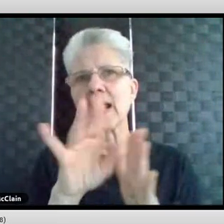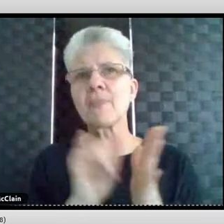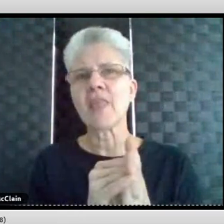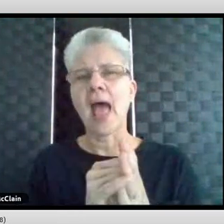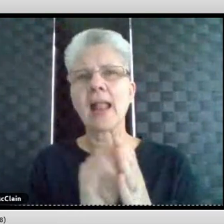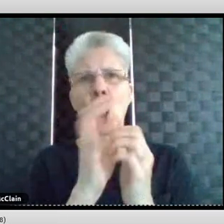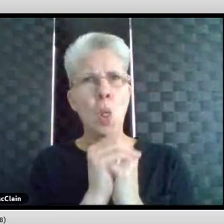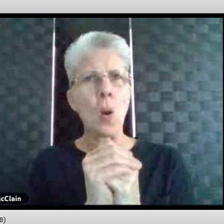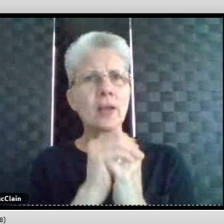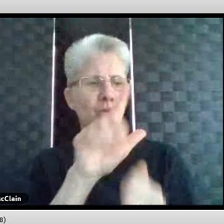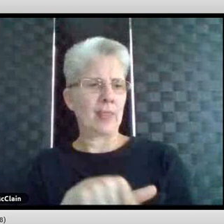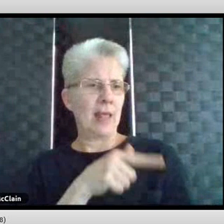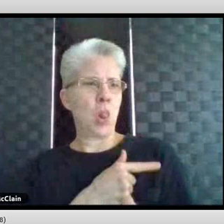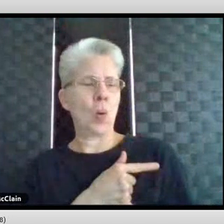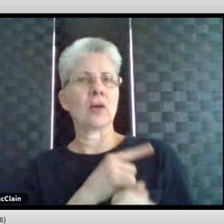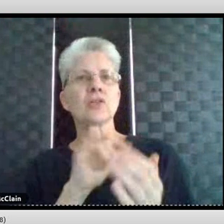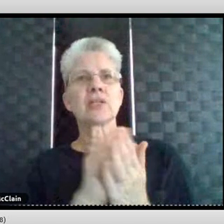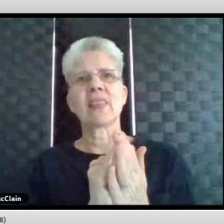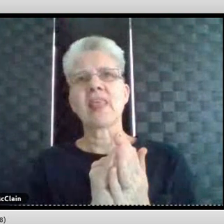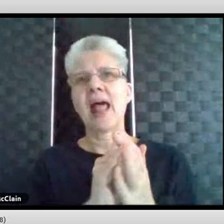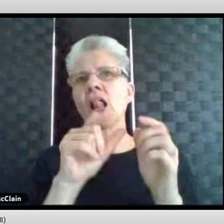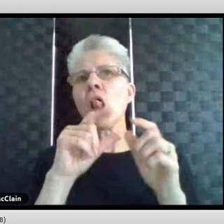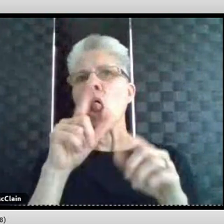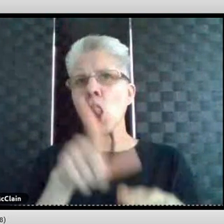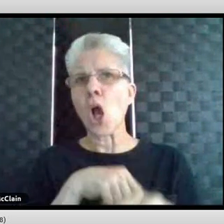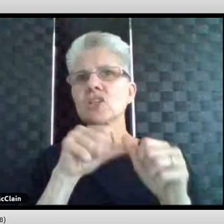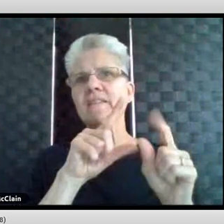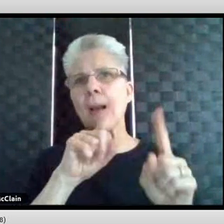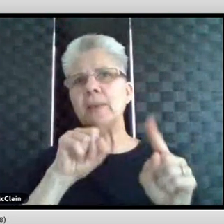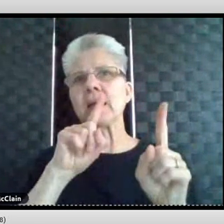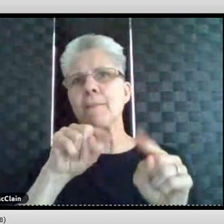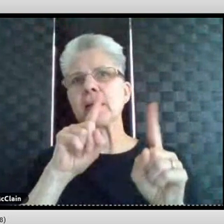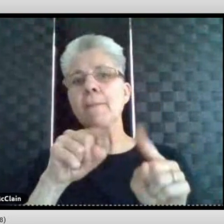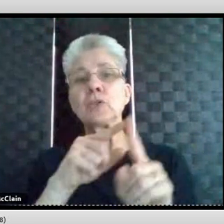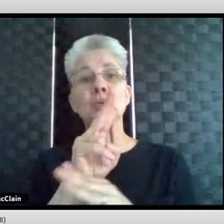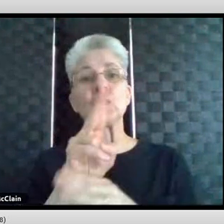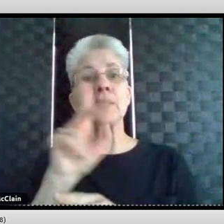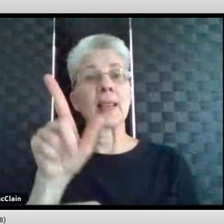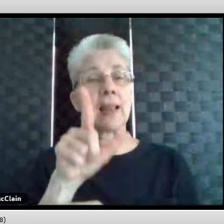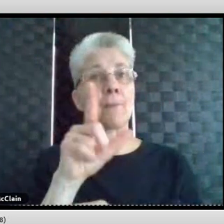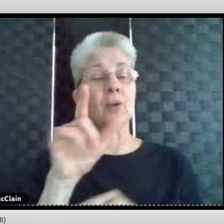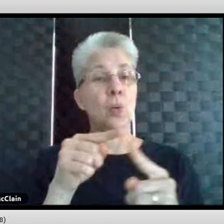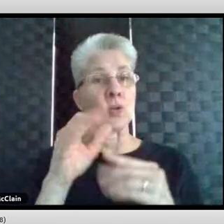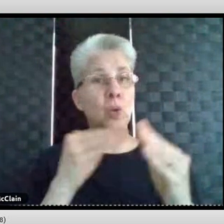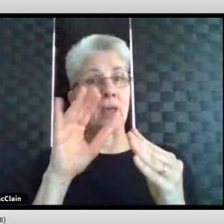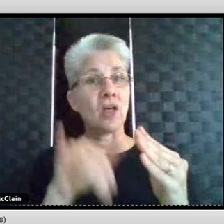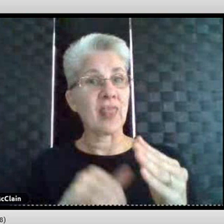that longevity of them coming back for more and more, and so when you build that shared ownership